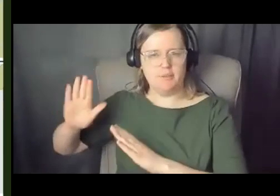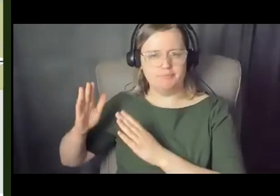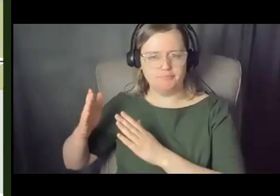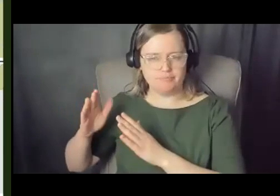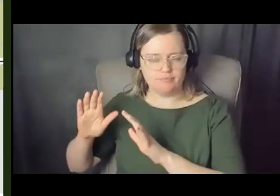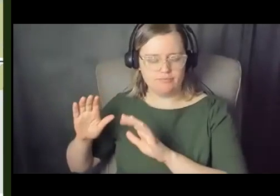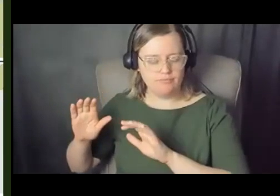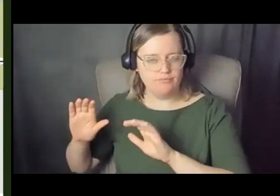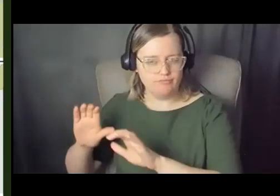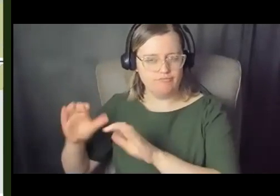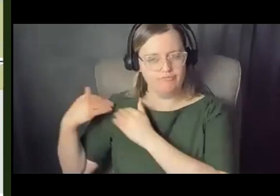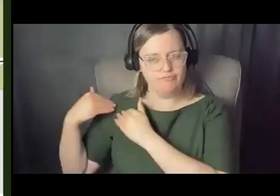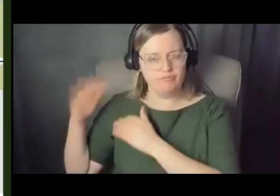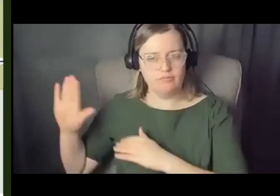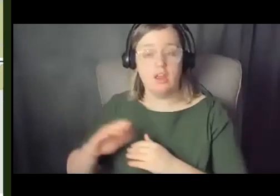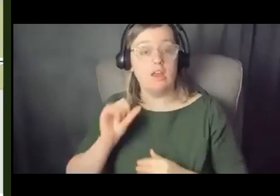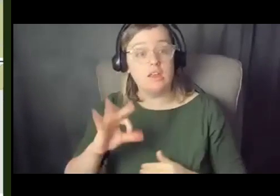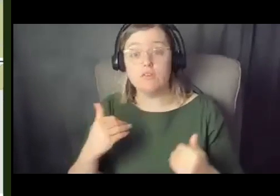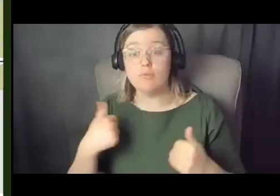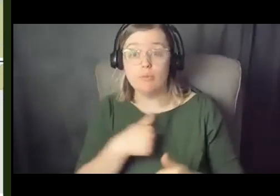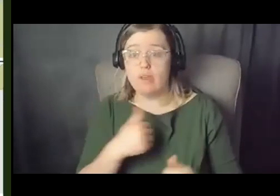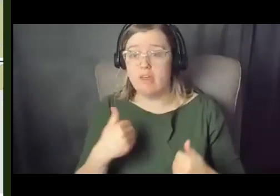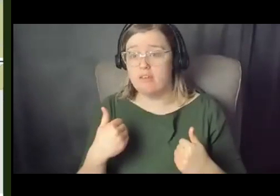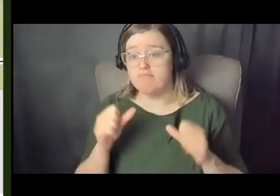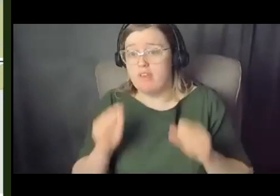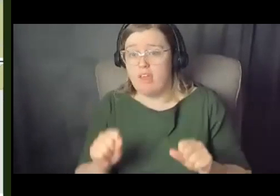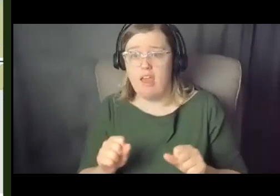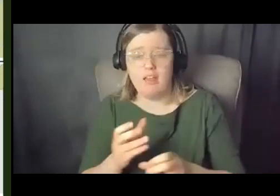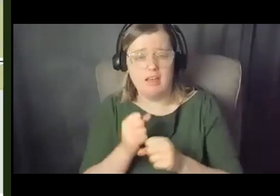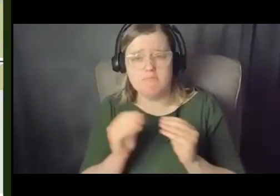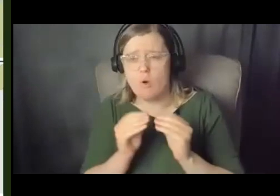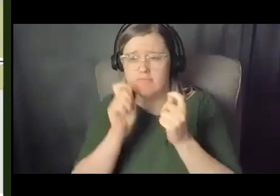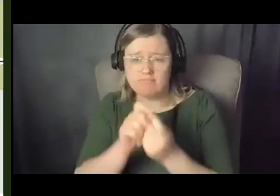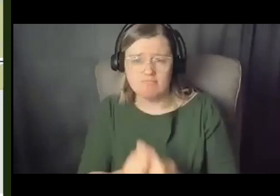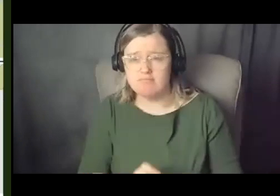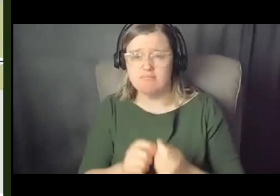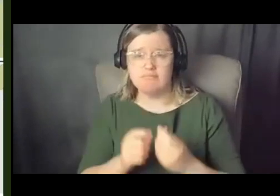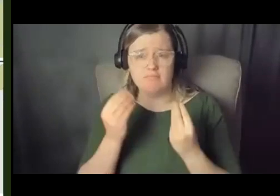So if we can get more specificity in the future, we are happy to provide it.